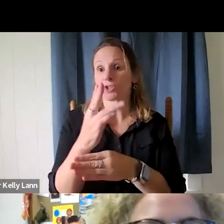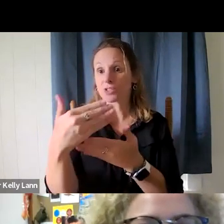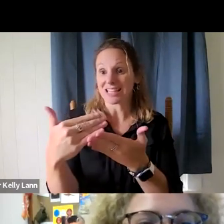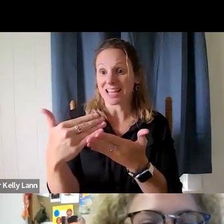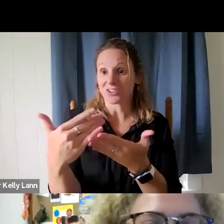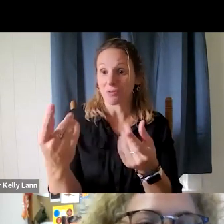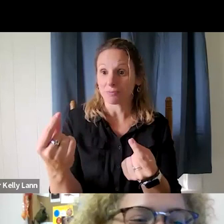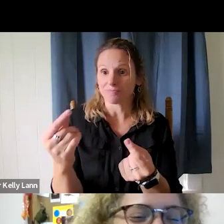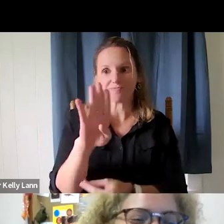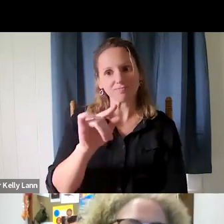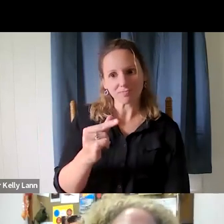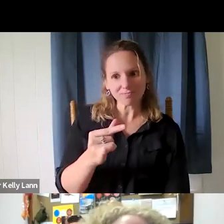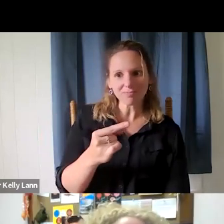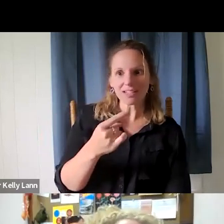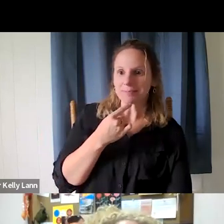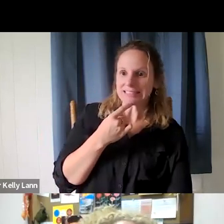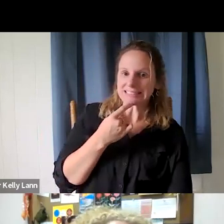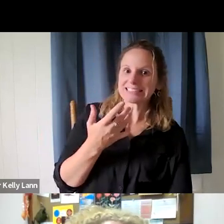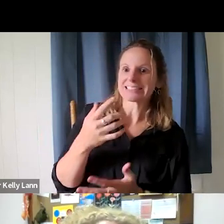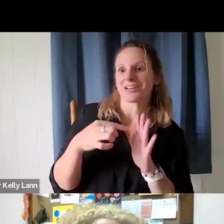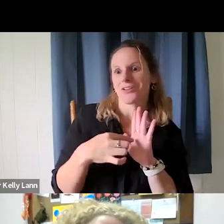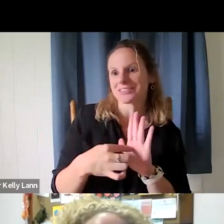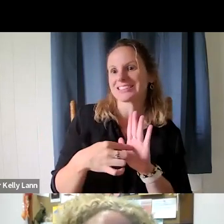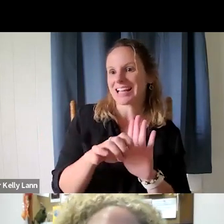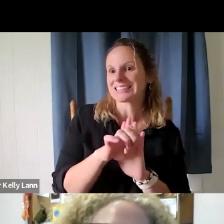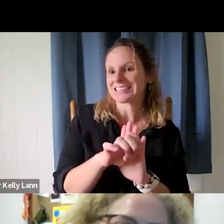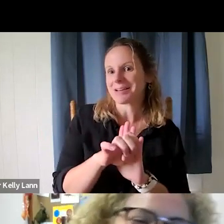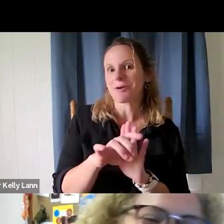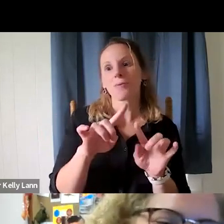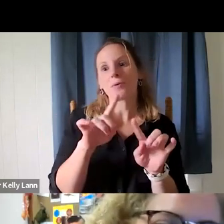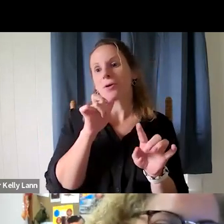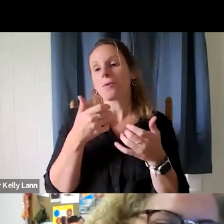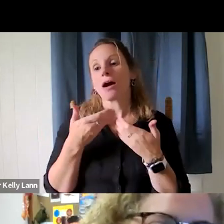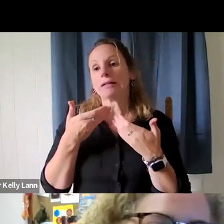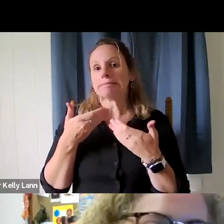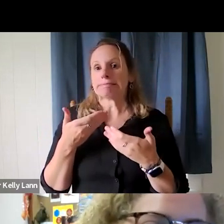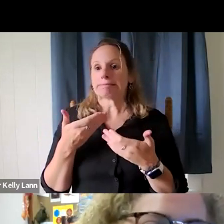Bug's seemed a little long. Bug's example. And we don't wanna sacrifice, you know, quality,